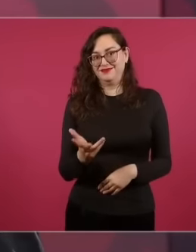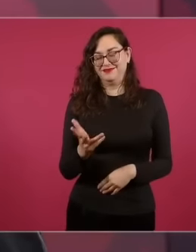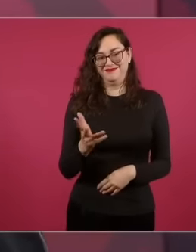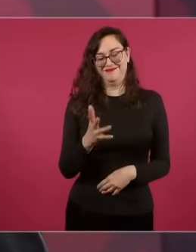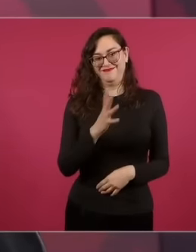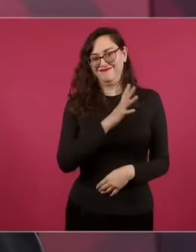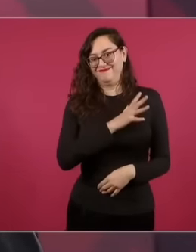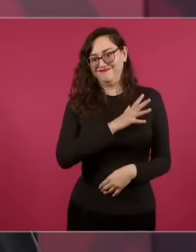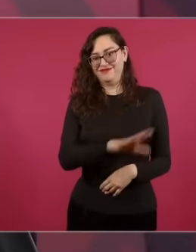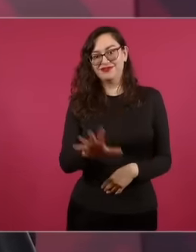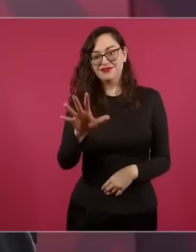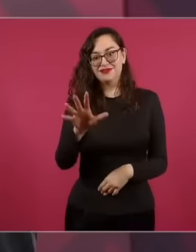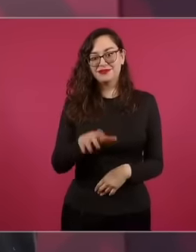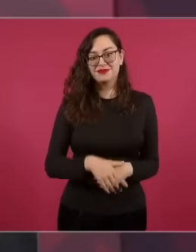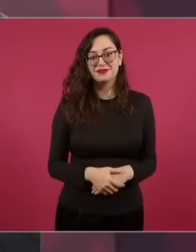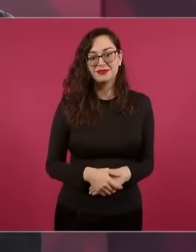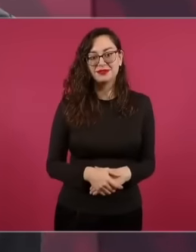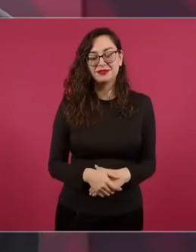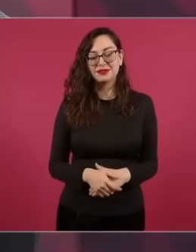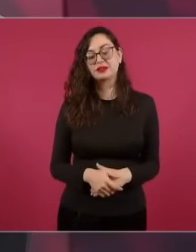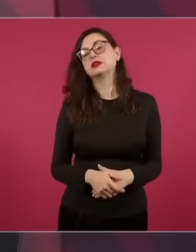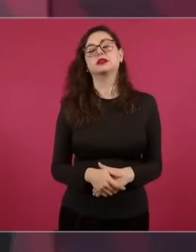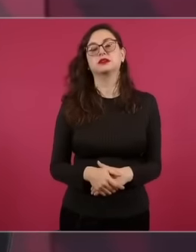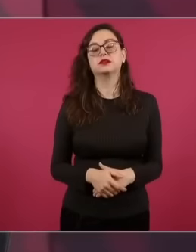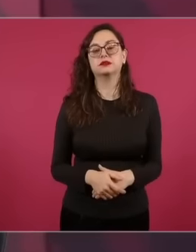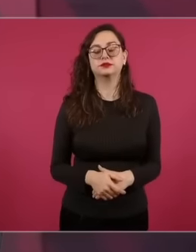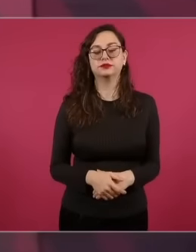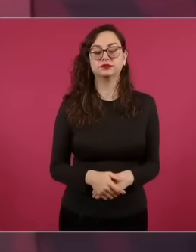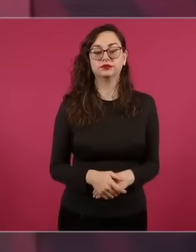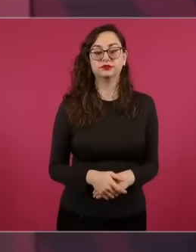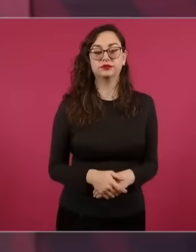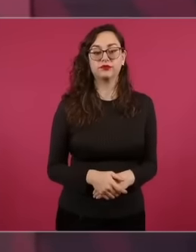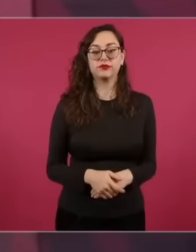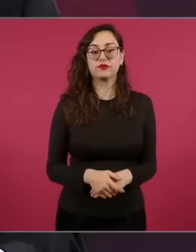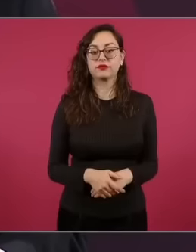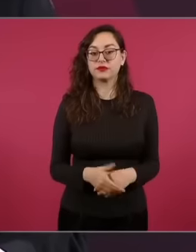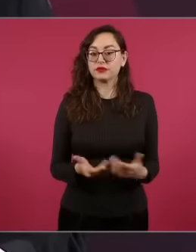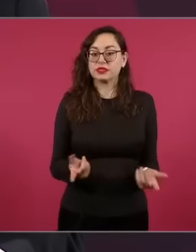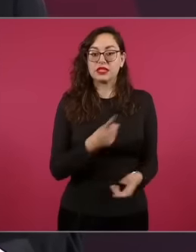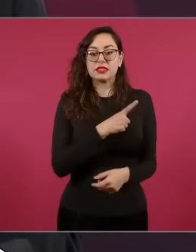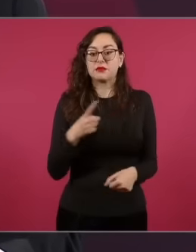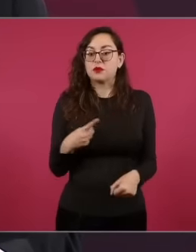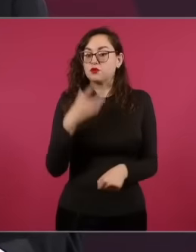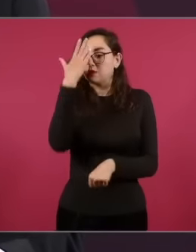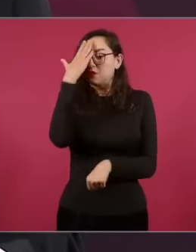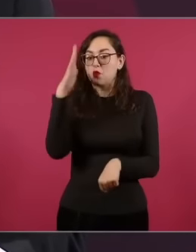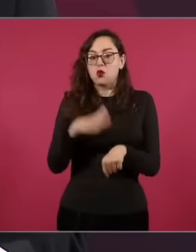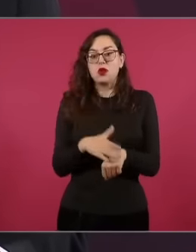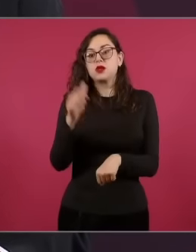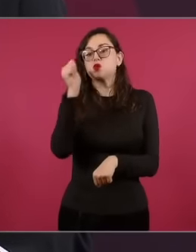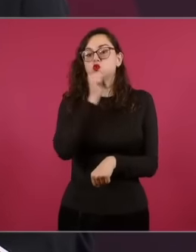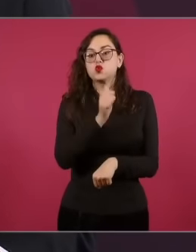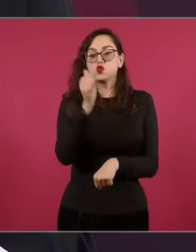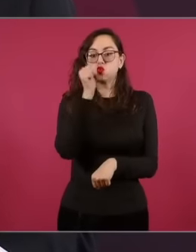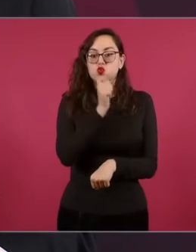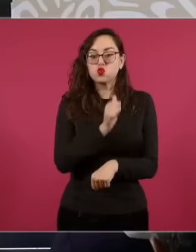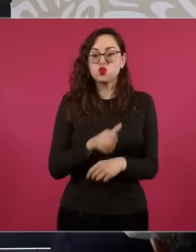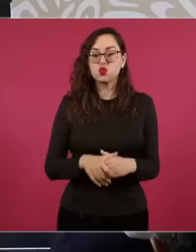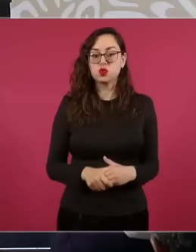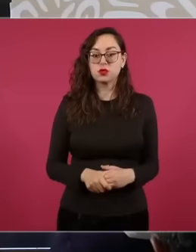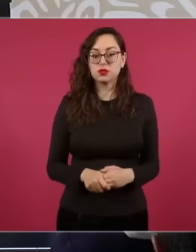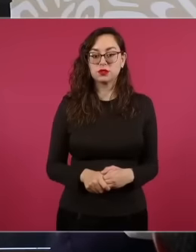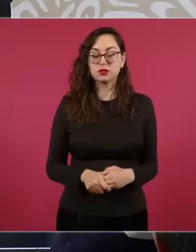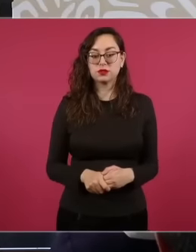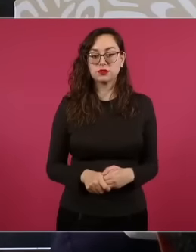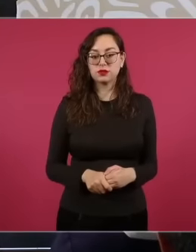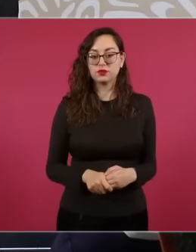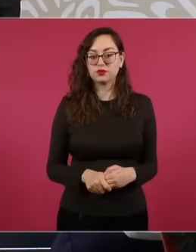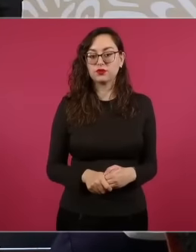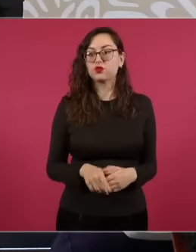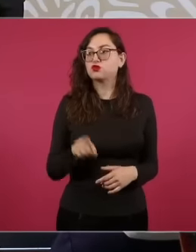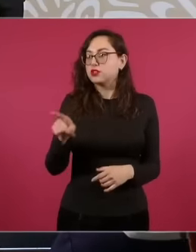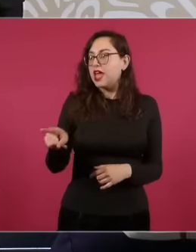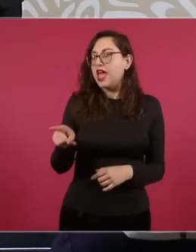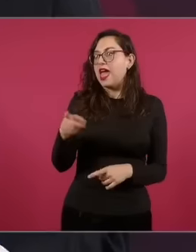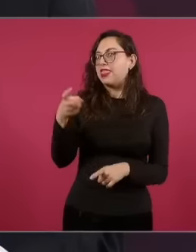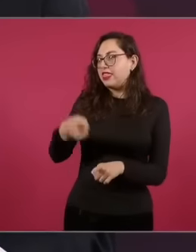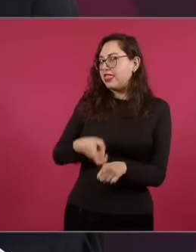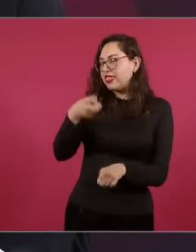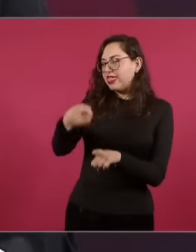this for my bohemian mother is to save all that it is not to wax firewood from the fallen tree no